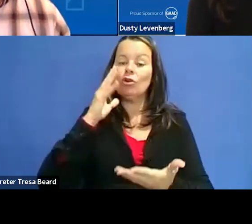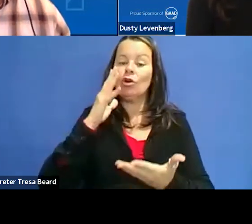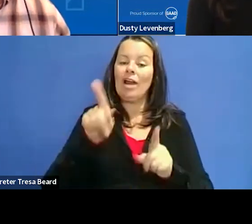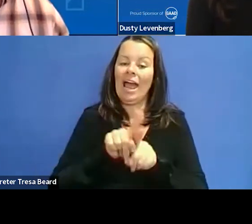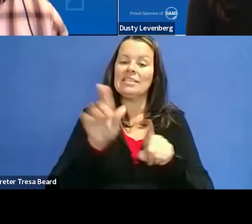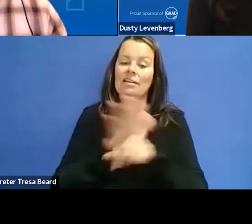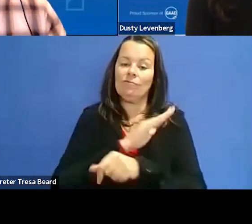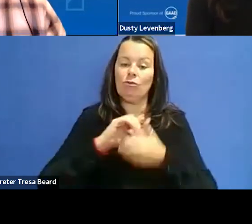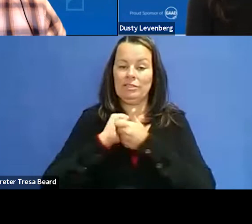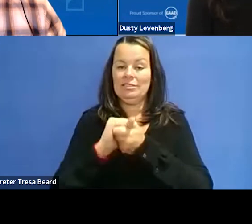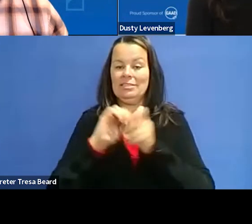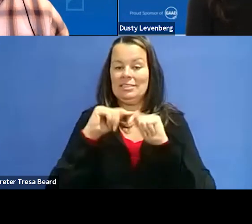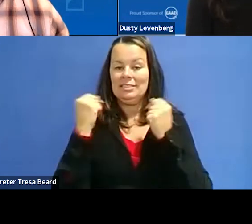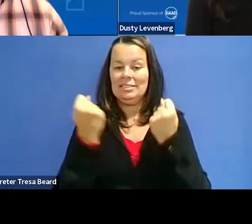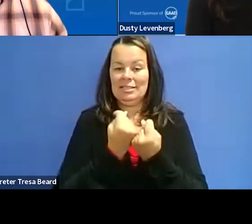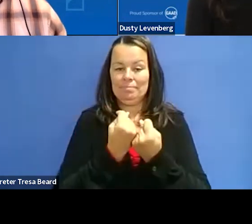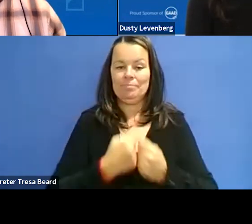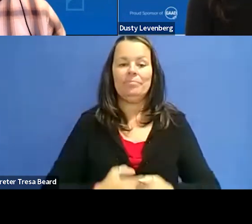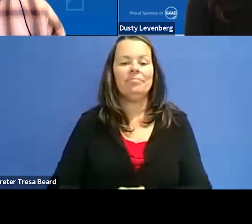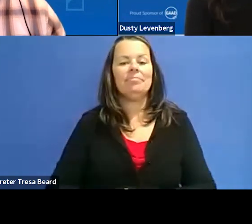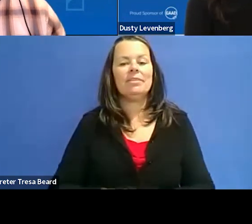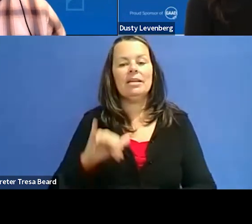Joe Devon: Thank you everybody. I'm going to add a comment from Gary Morin.